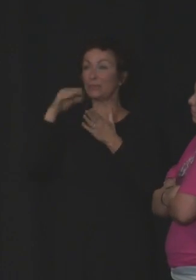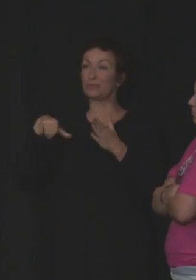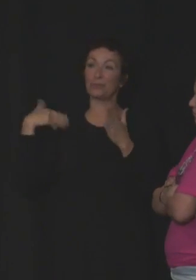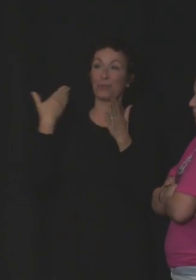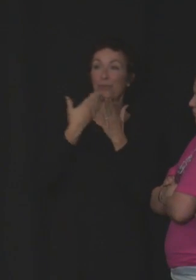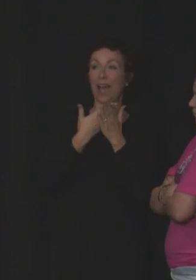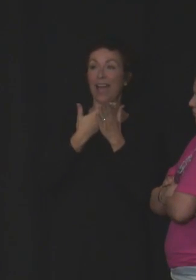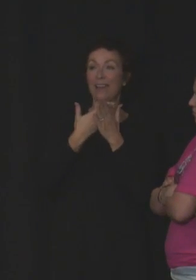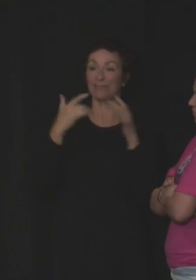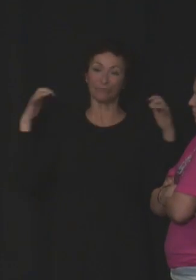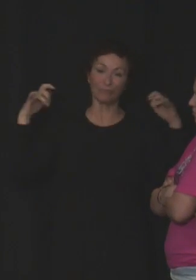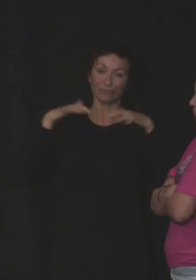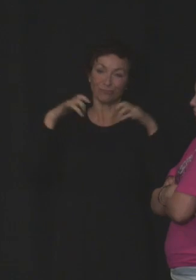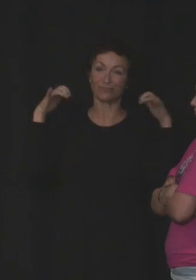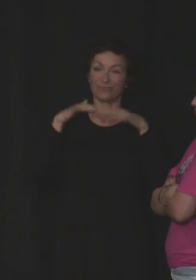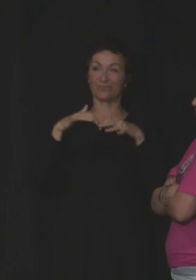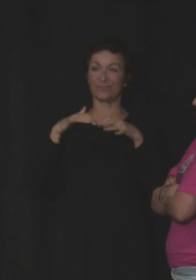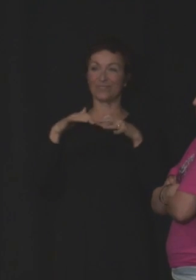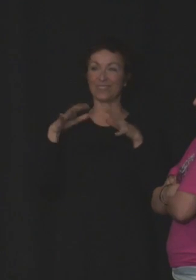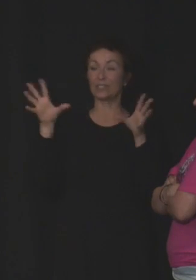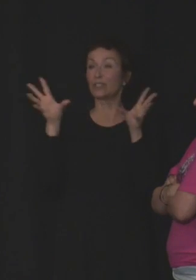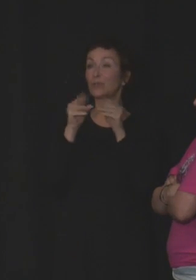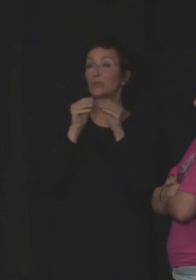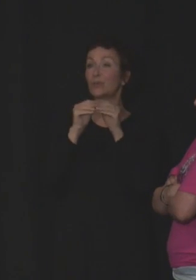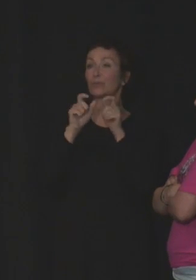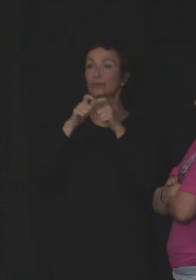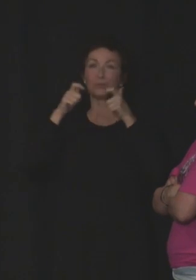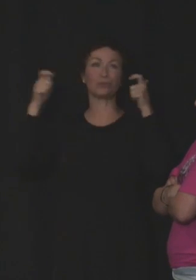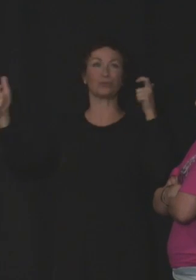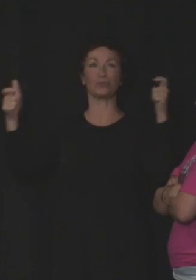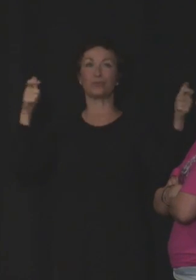and we have a convocation and welcome the new students,